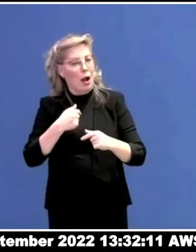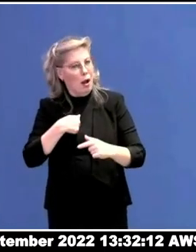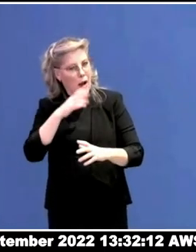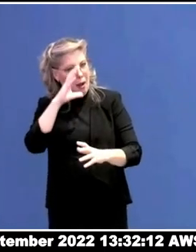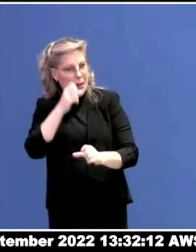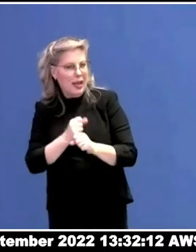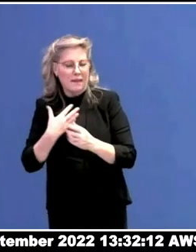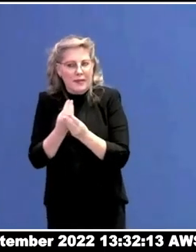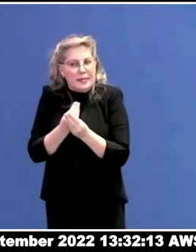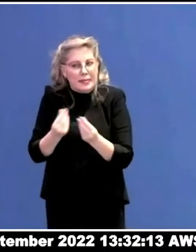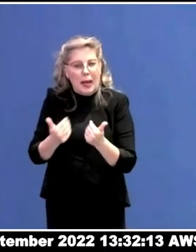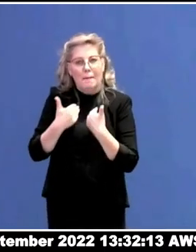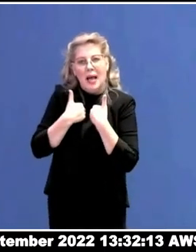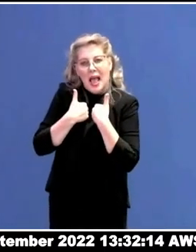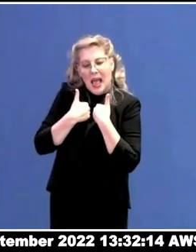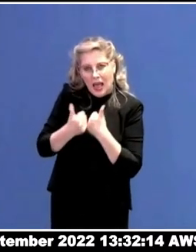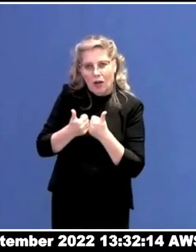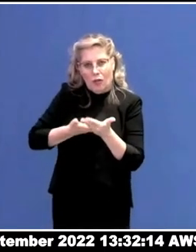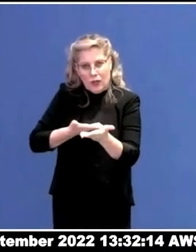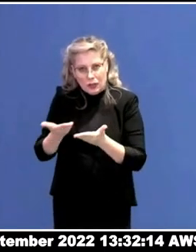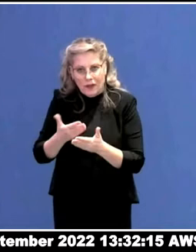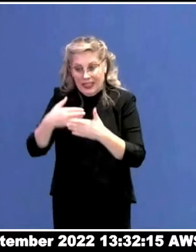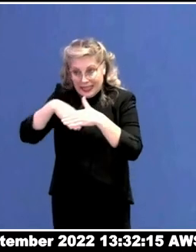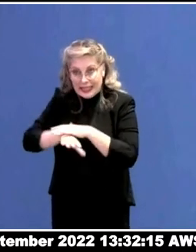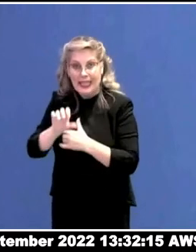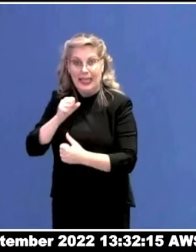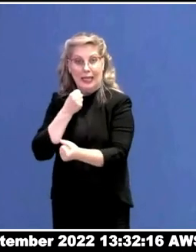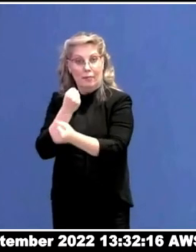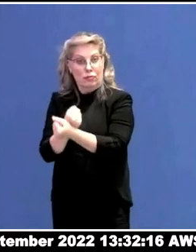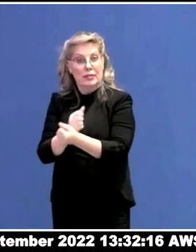services within prisons are provided by the Health Department or an offshoot.